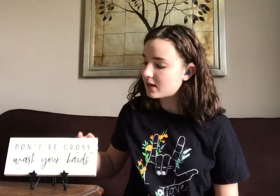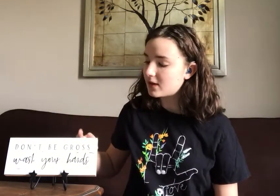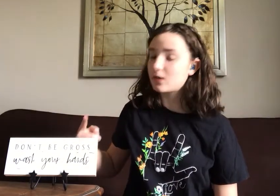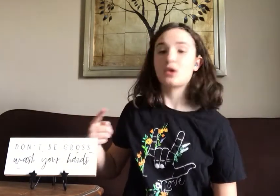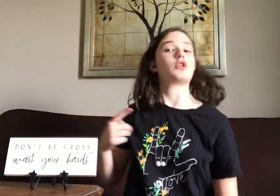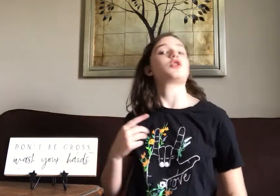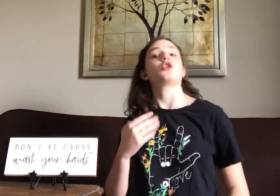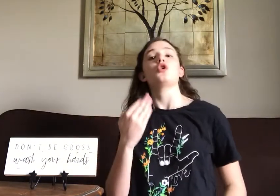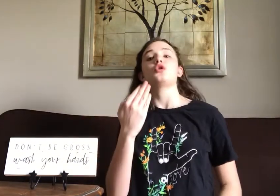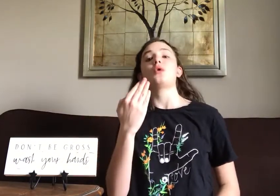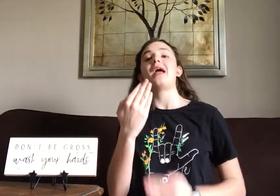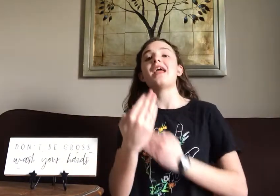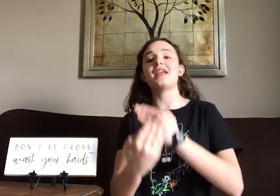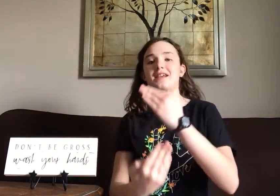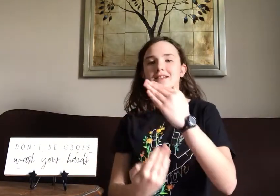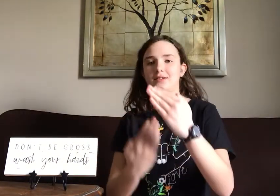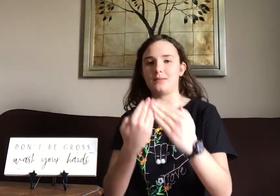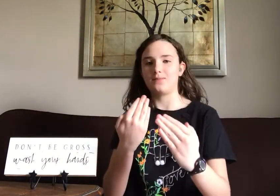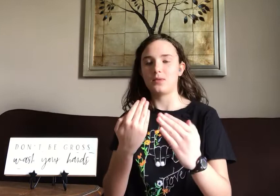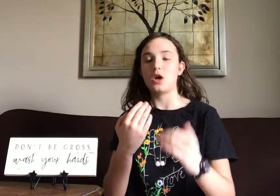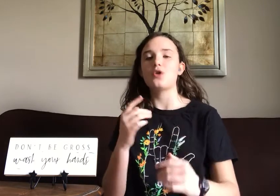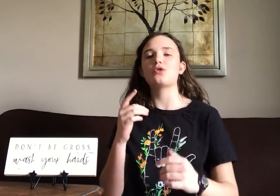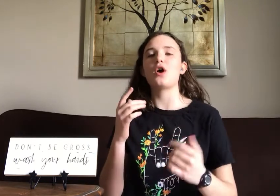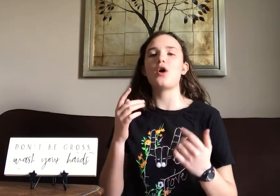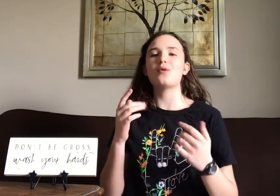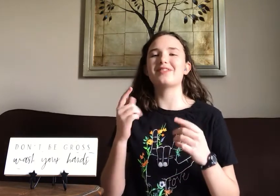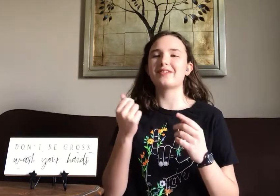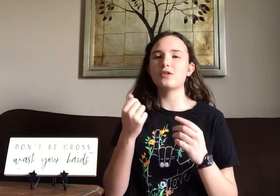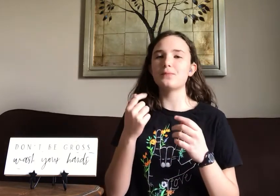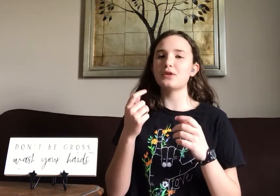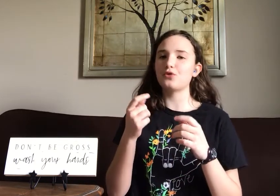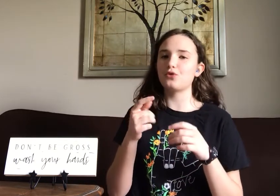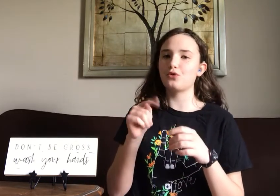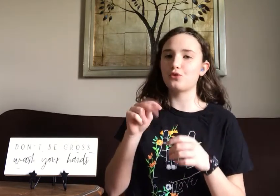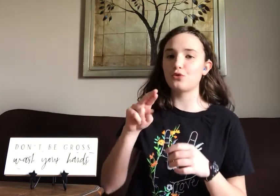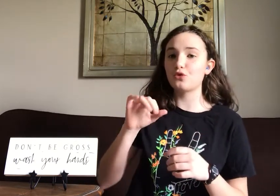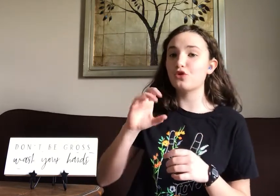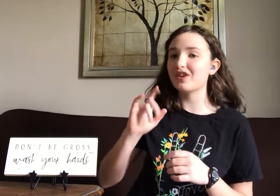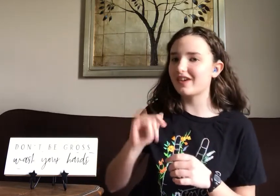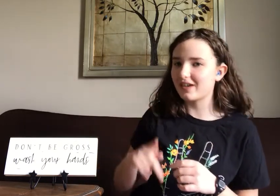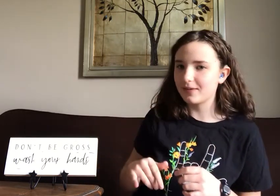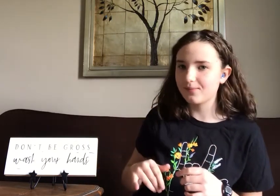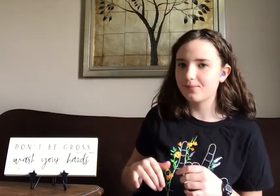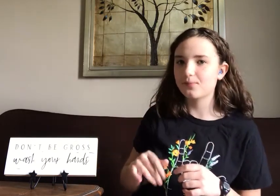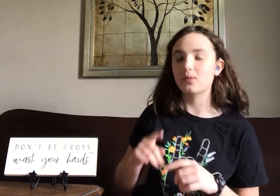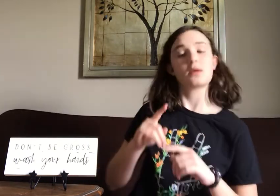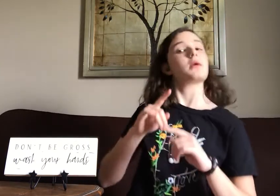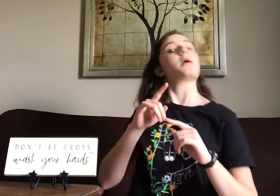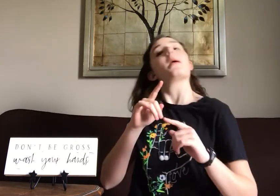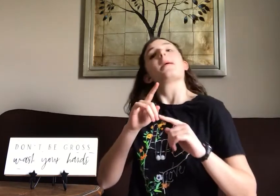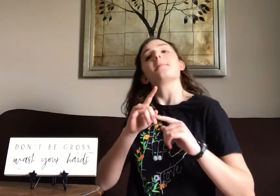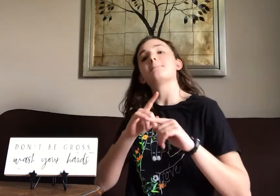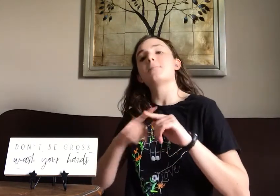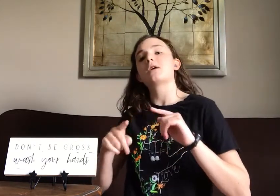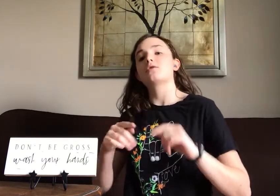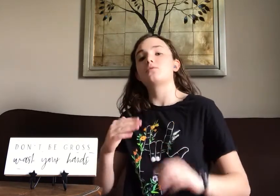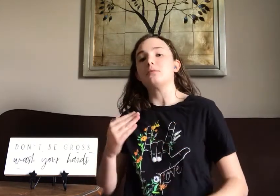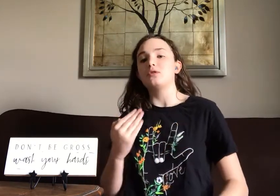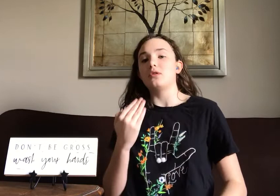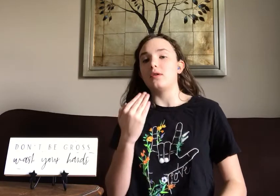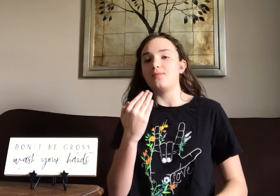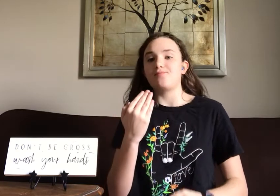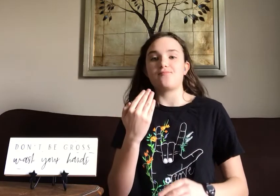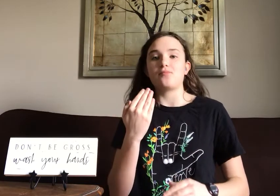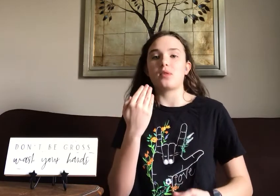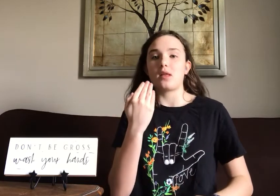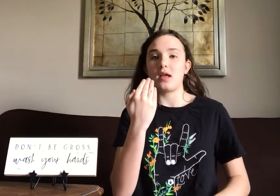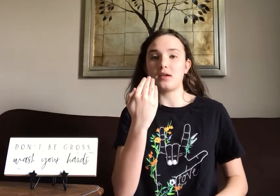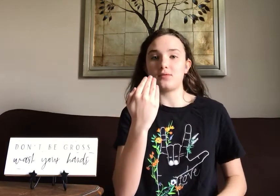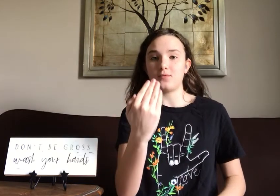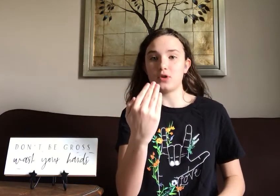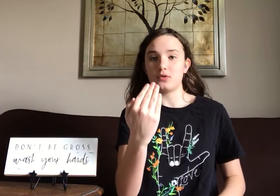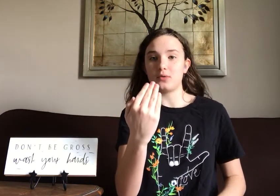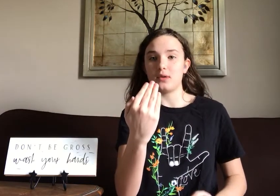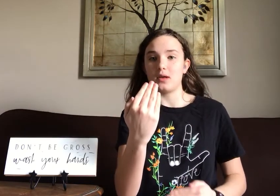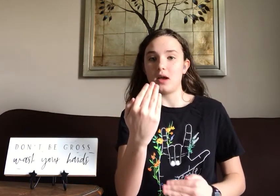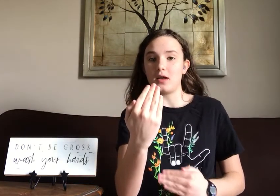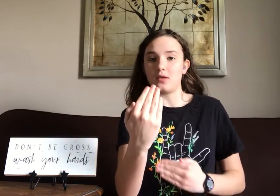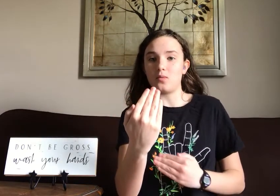And then your hands, so it is a little bit tricky but you put your hand first and then